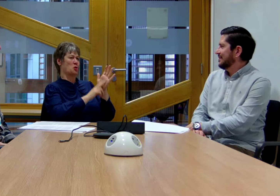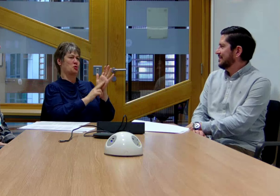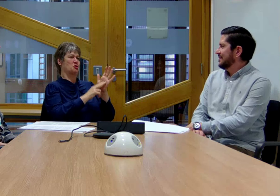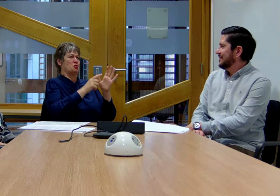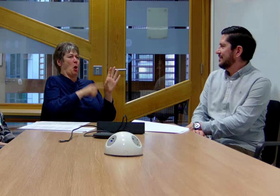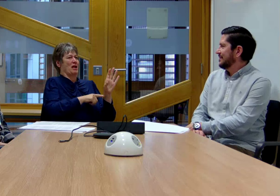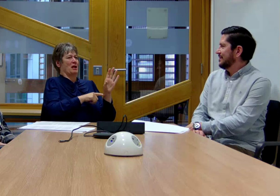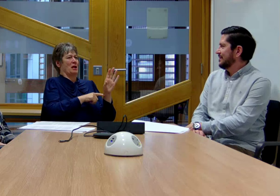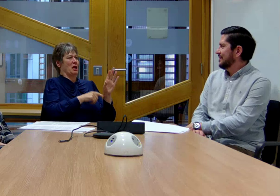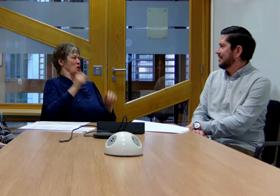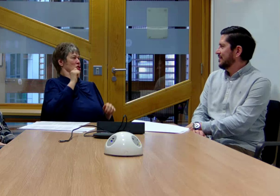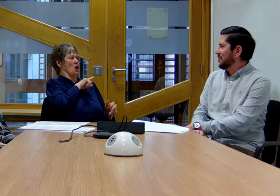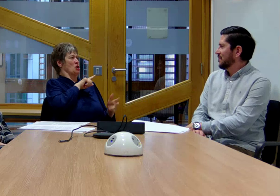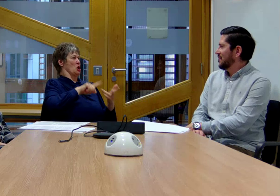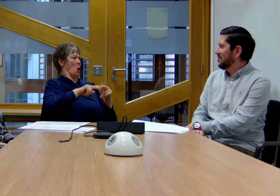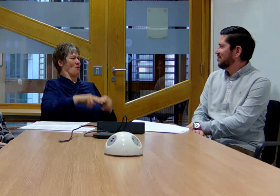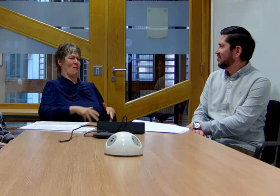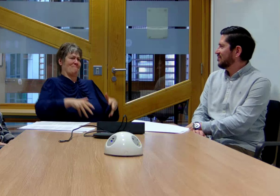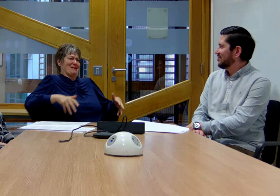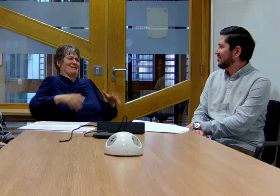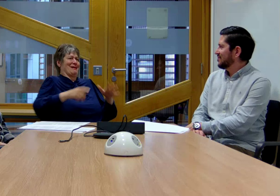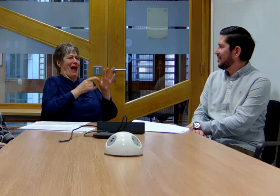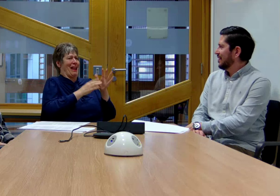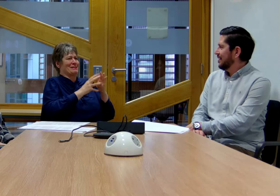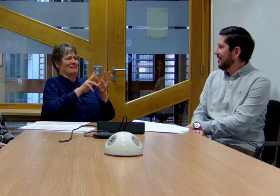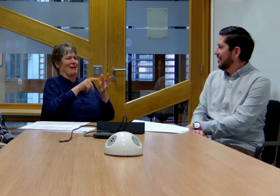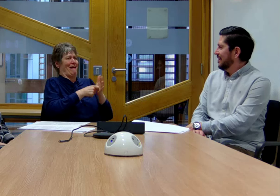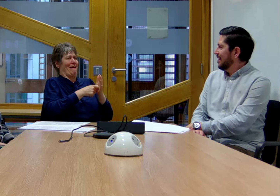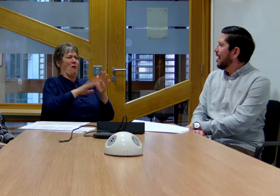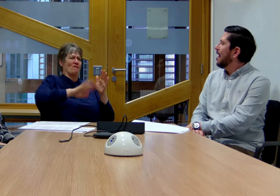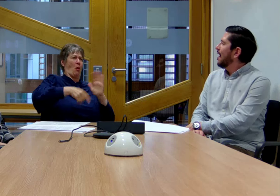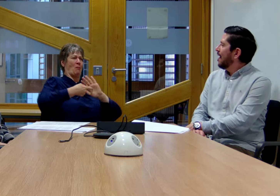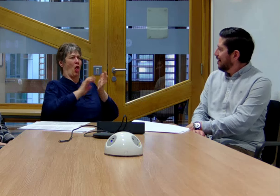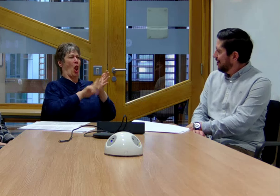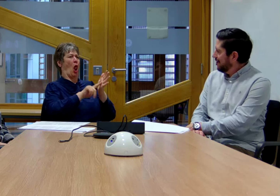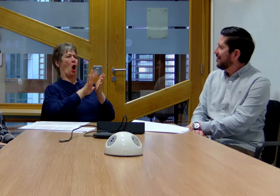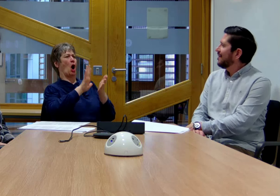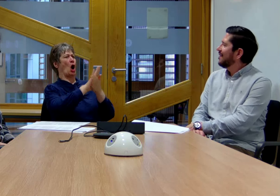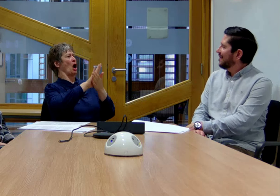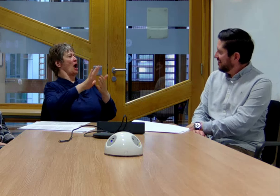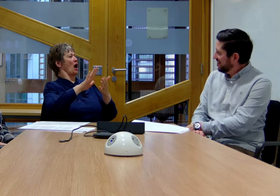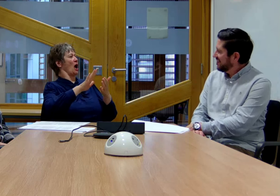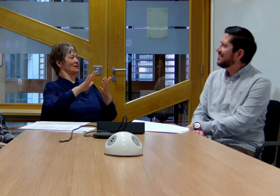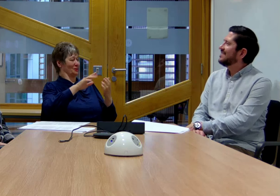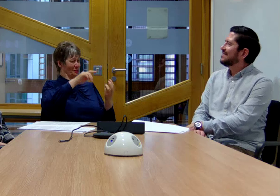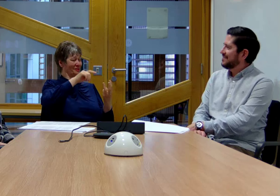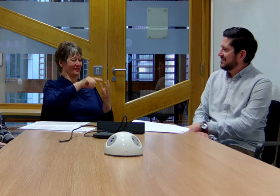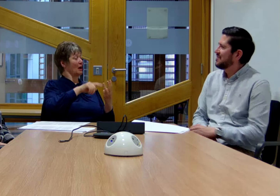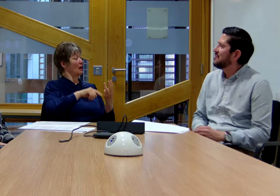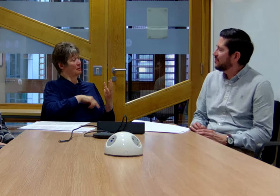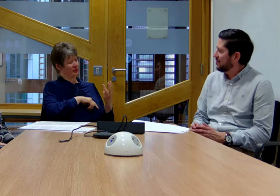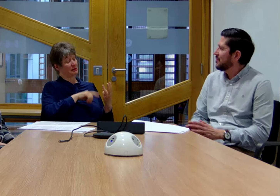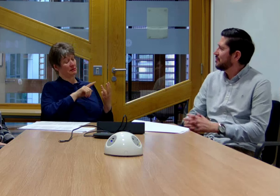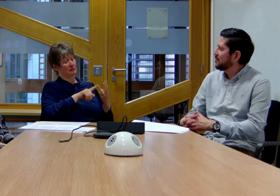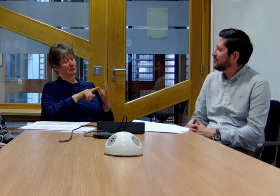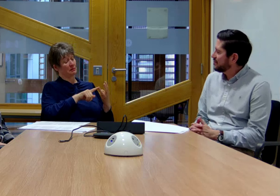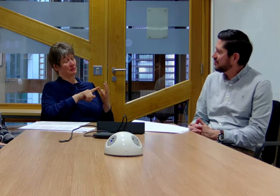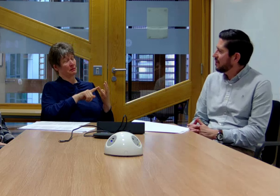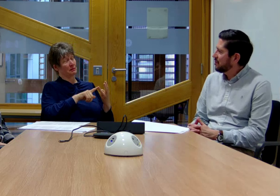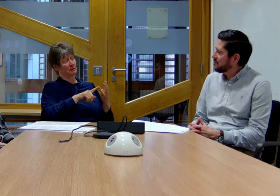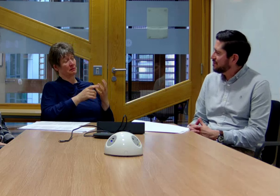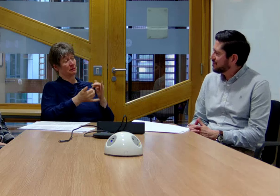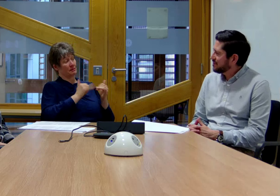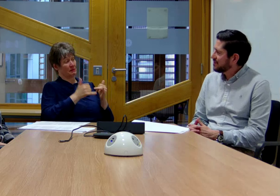Donnie, son of Big Alasdair from the Lochs or something like that.